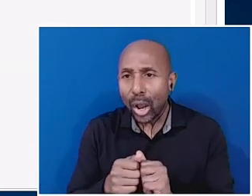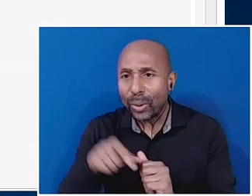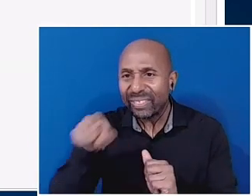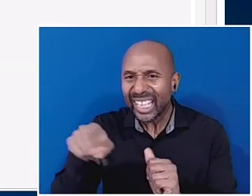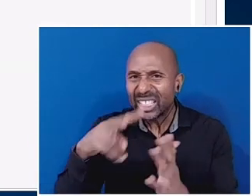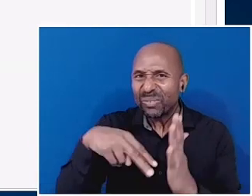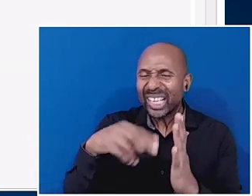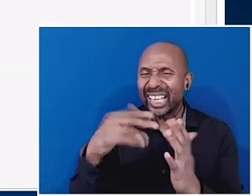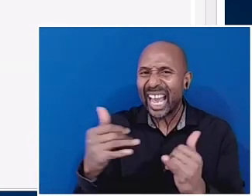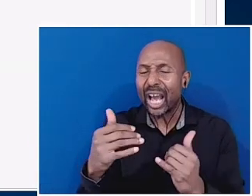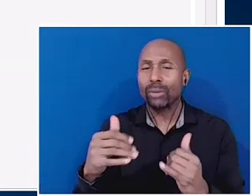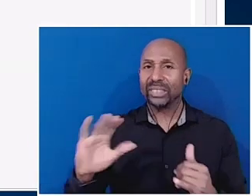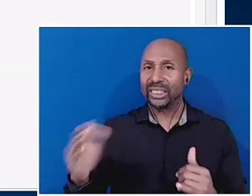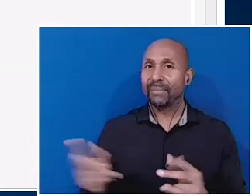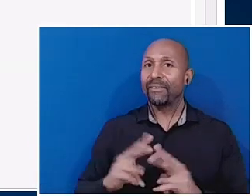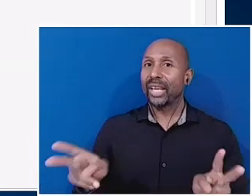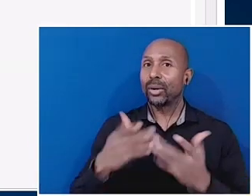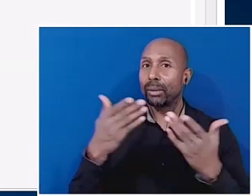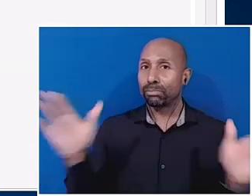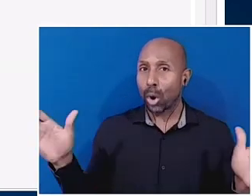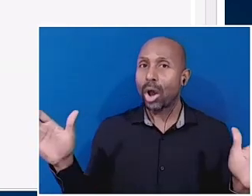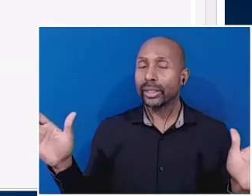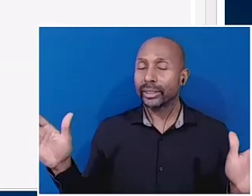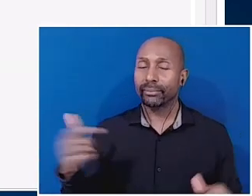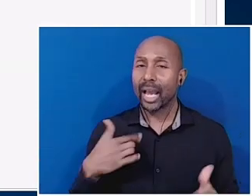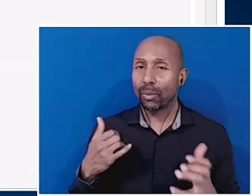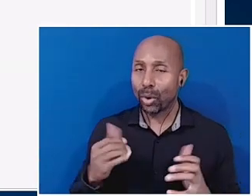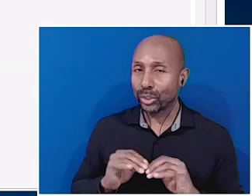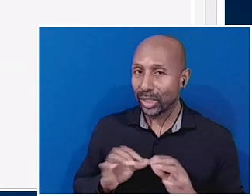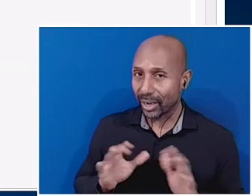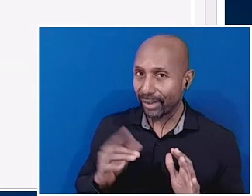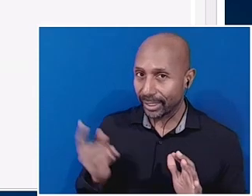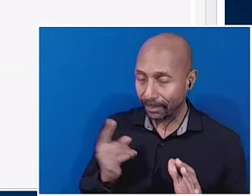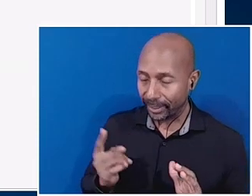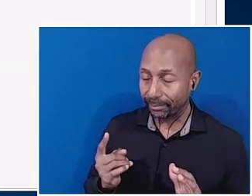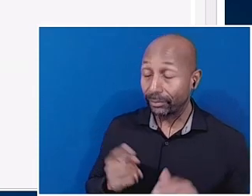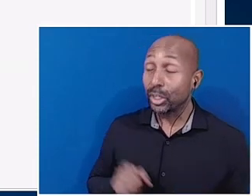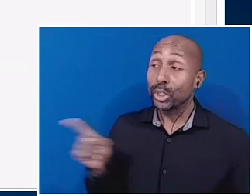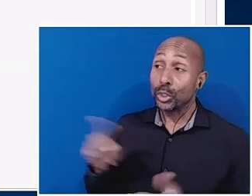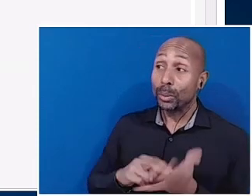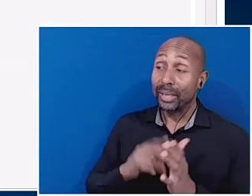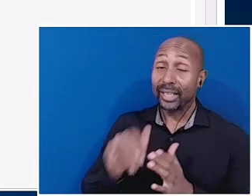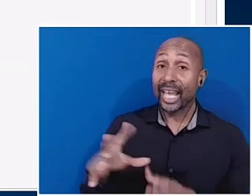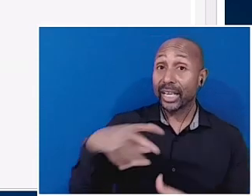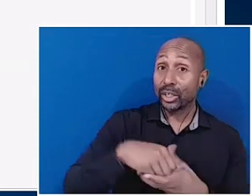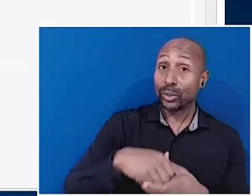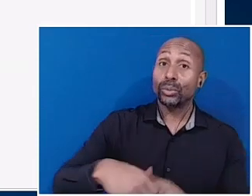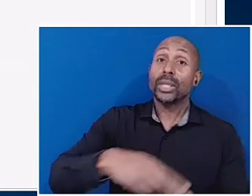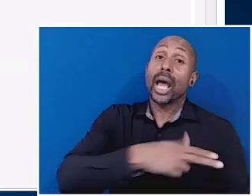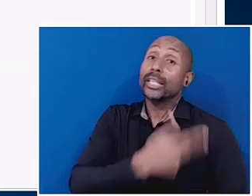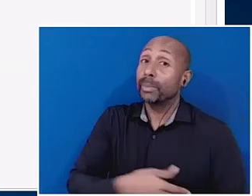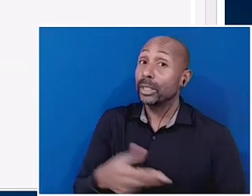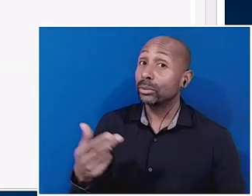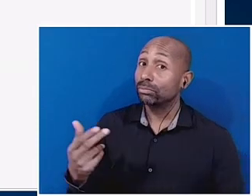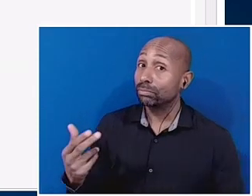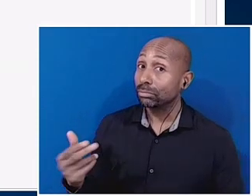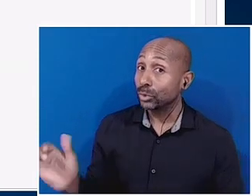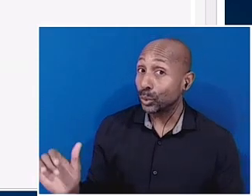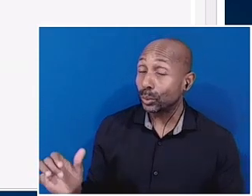And so I'm wanting to clarify, do you mean this to cover hospitals, for example, or others that are providing clinical